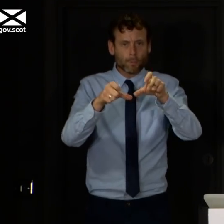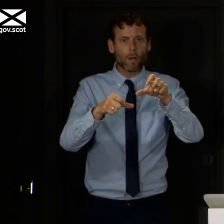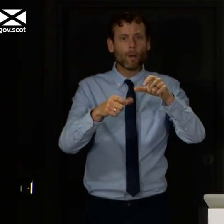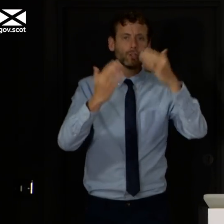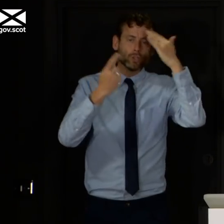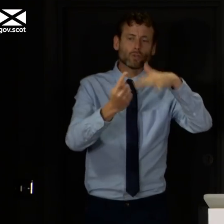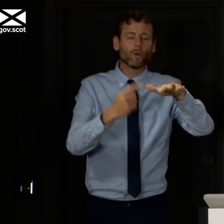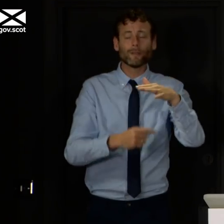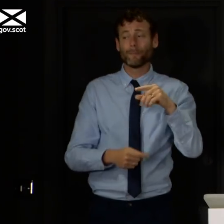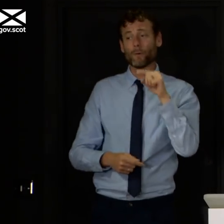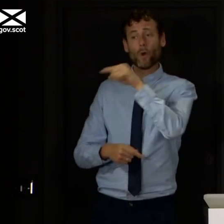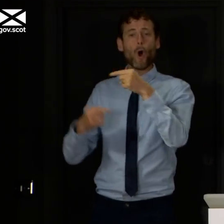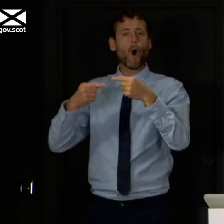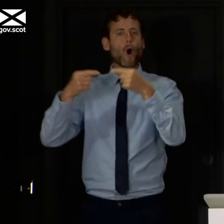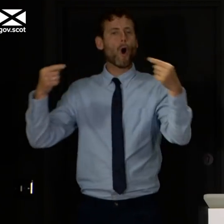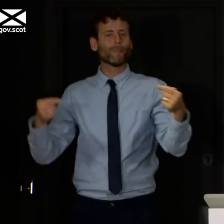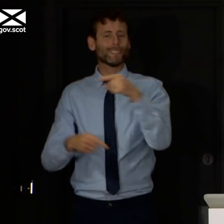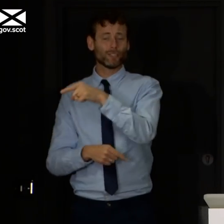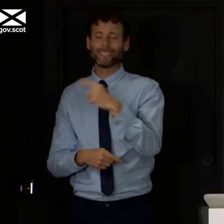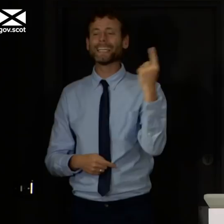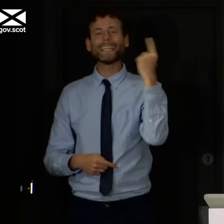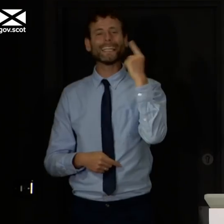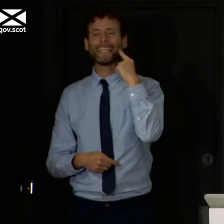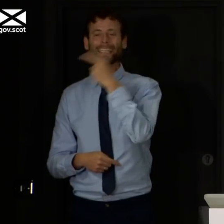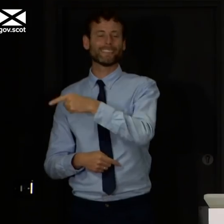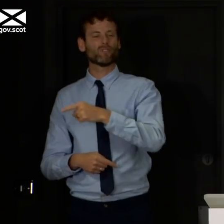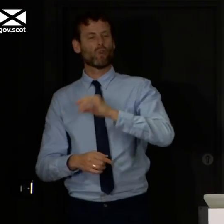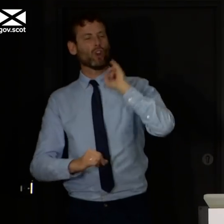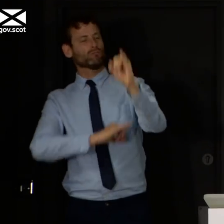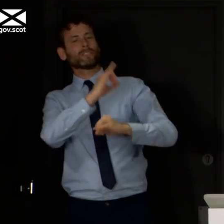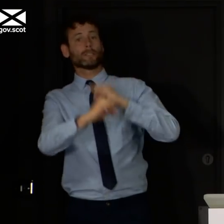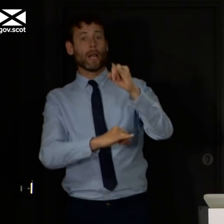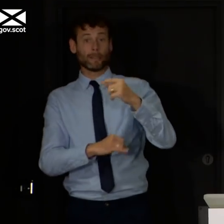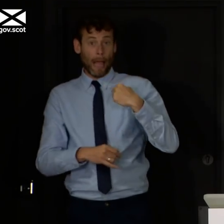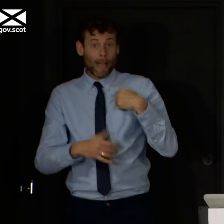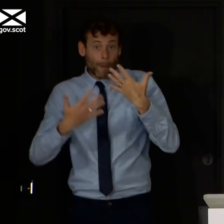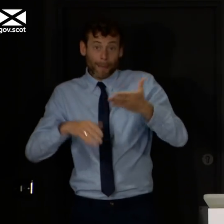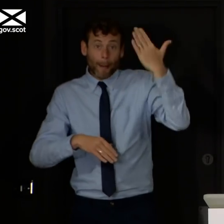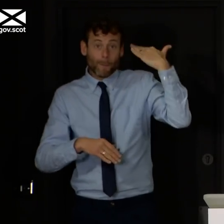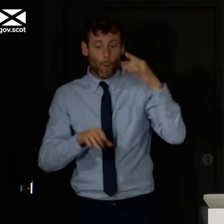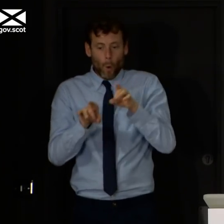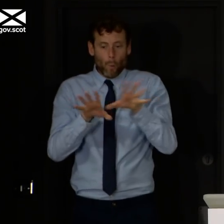politicians, and I have been an opposition politician, So I am not trying to be particularly critical here, because it is in the nature of it, although you would hope at times like